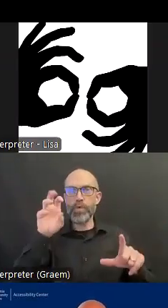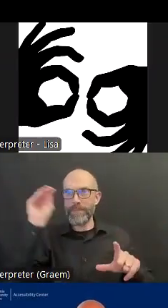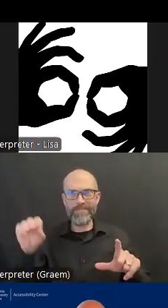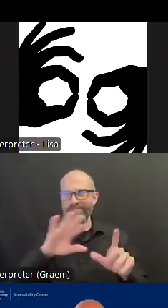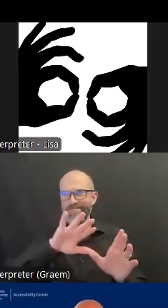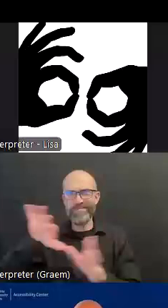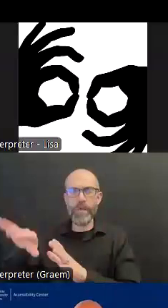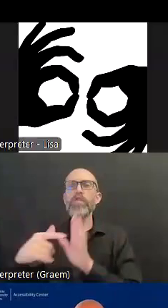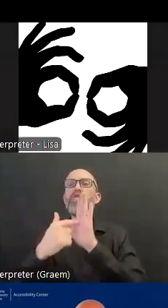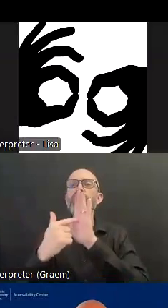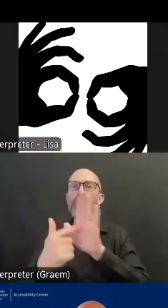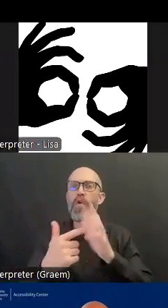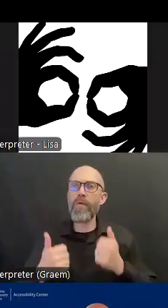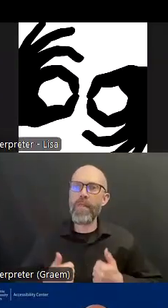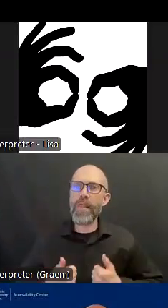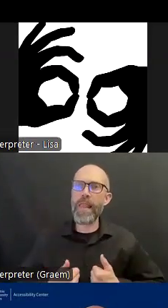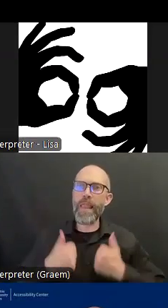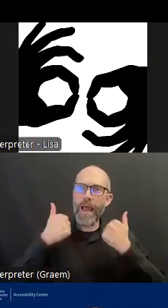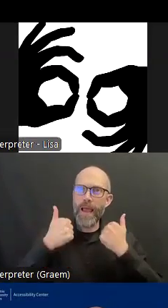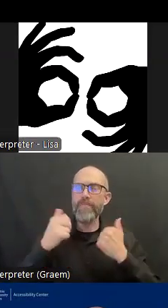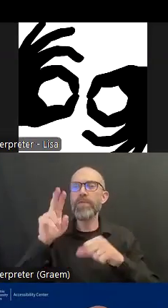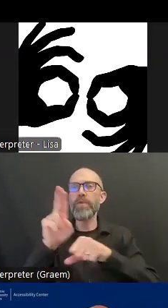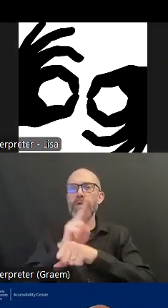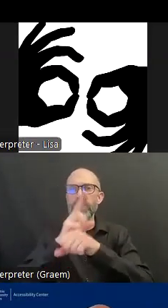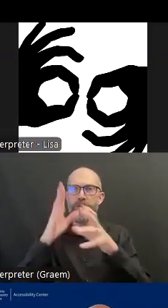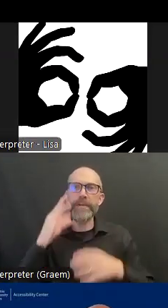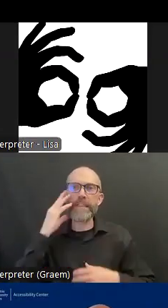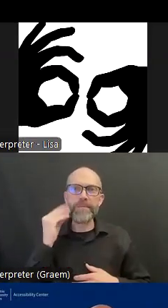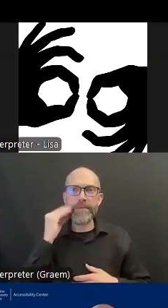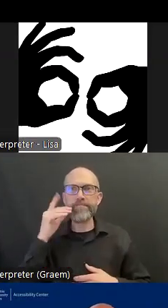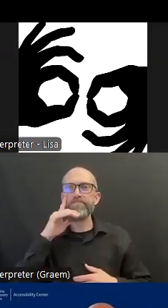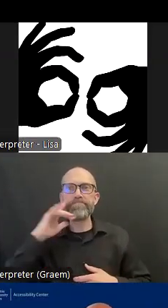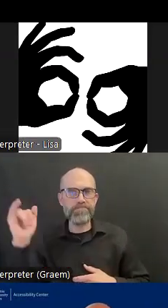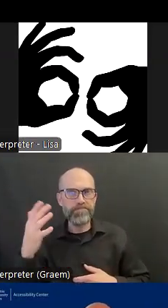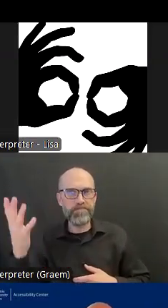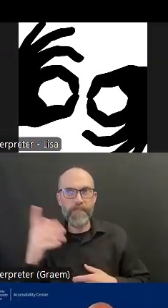live what that user experience is likely to be.